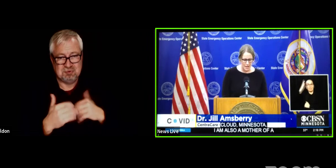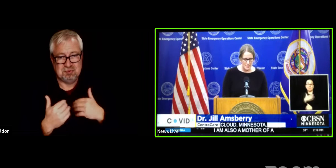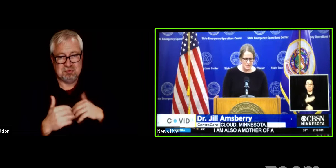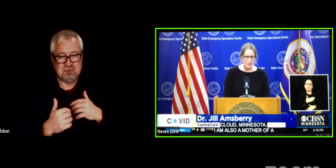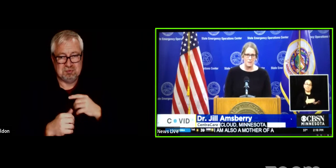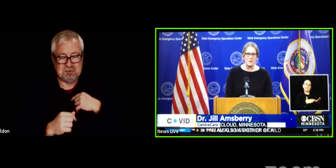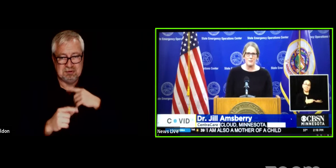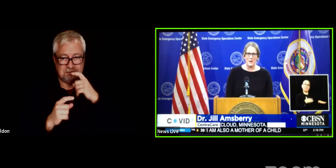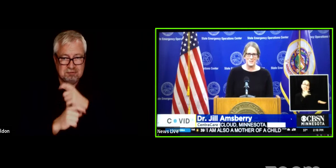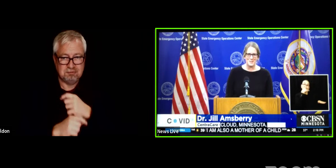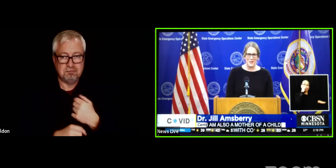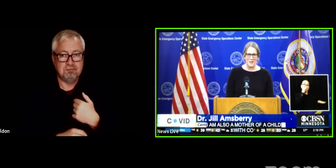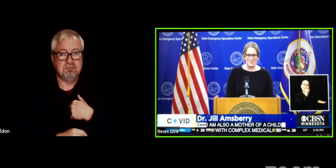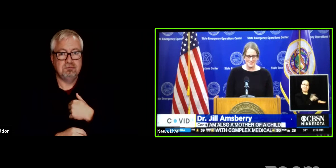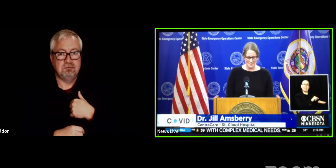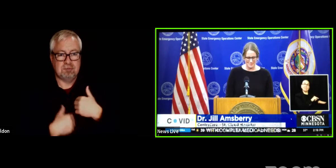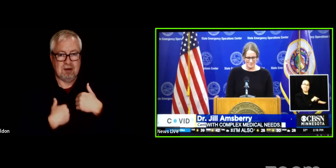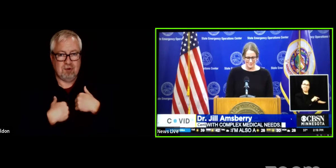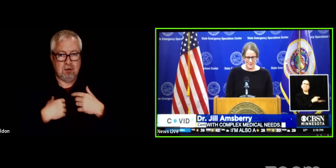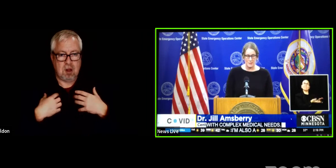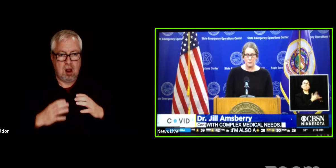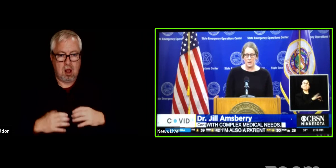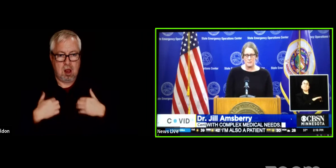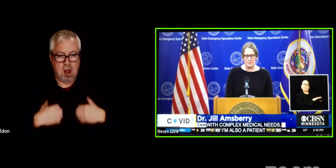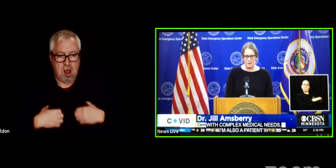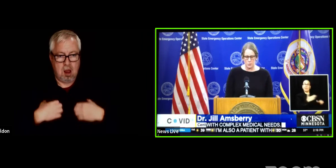I AM A DAUGHTER OF HIGH-RISK PARENTS AND A FRIEND OF LOVED